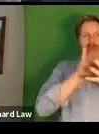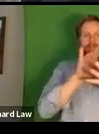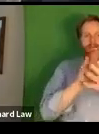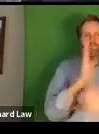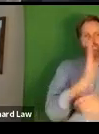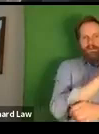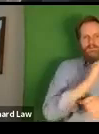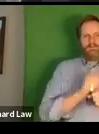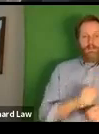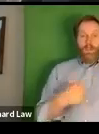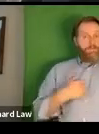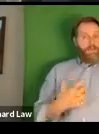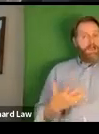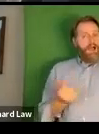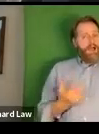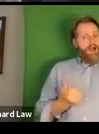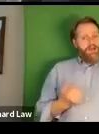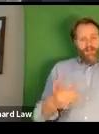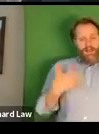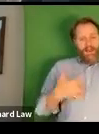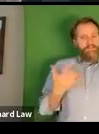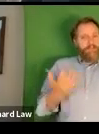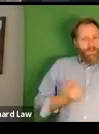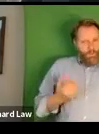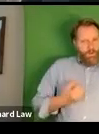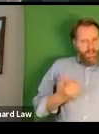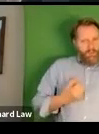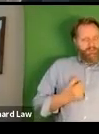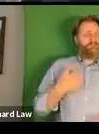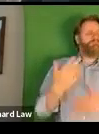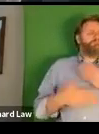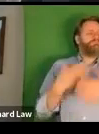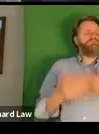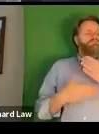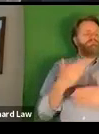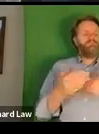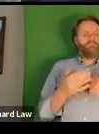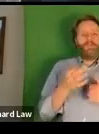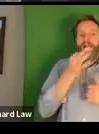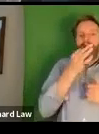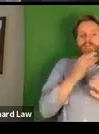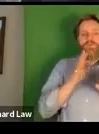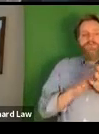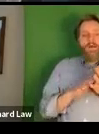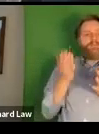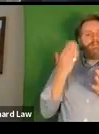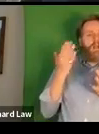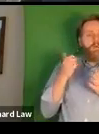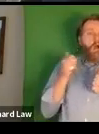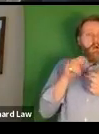OCS a few months ago with g4s we were taking 22 pence extra we'd get the pay